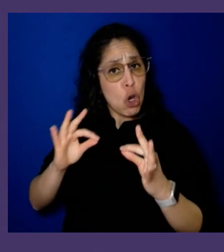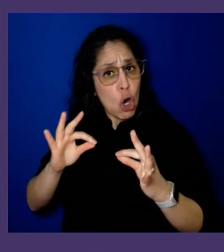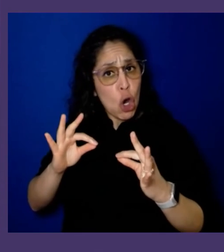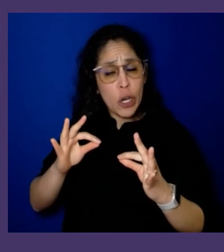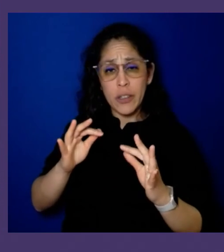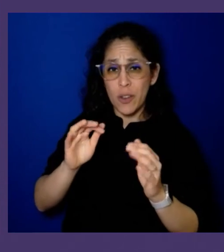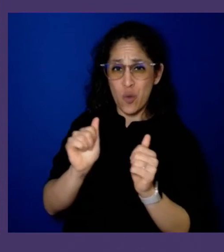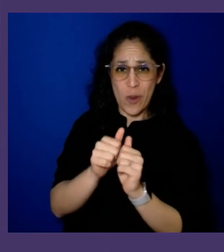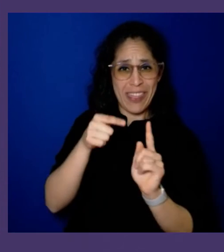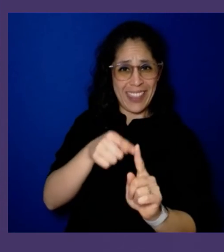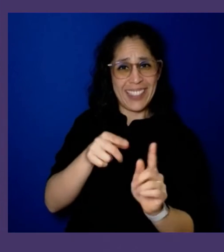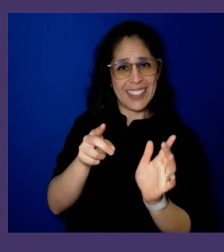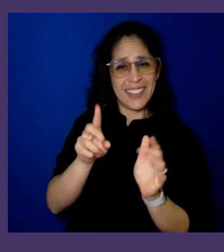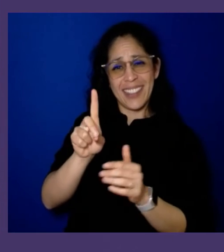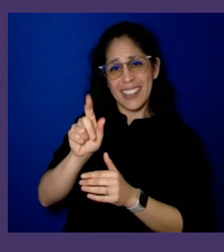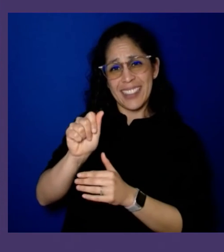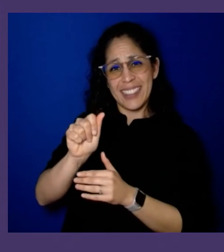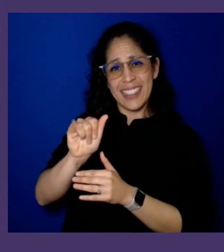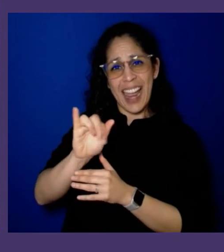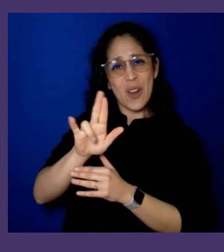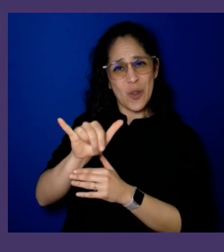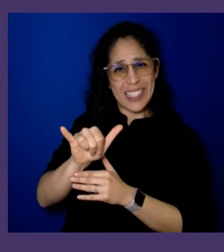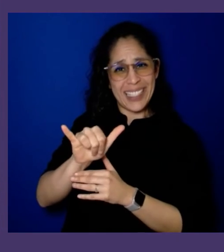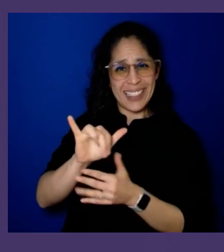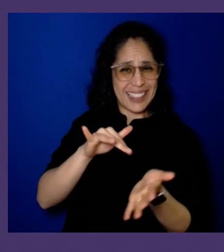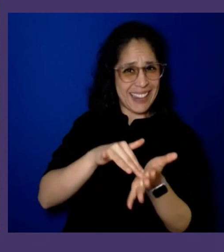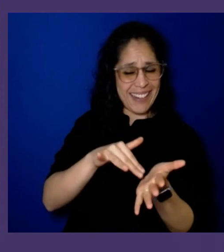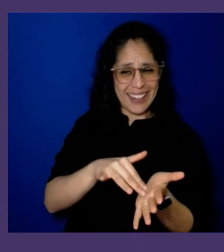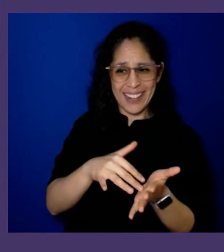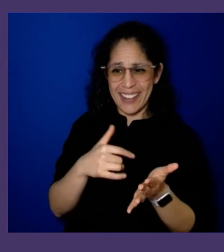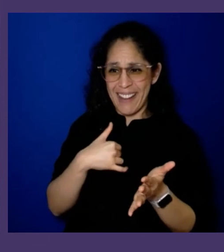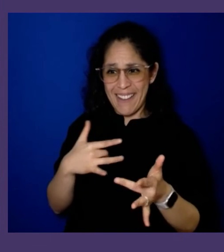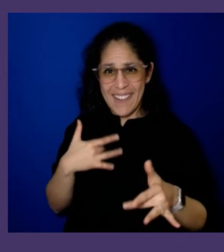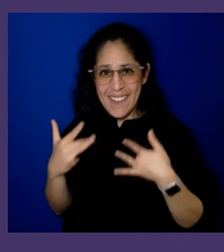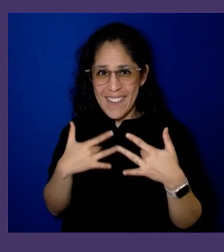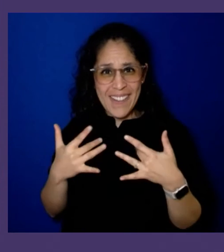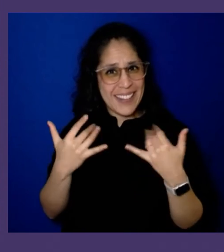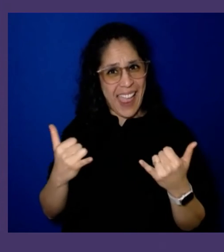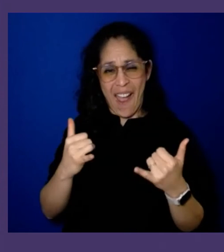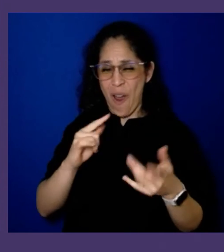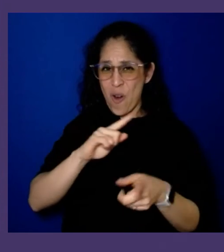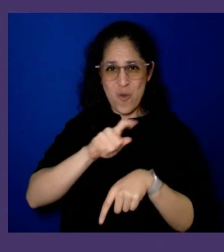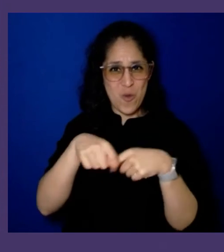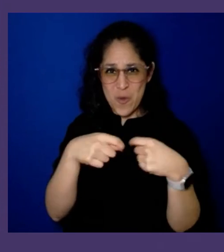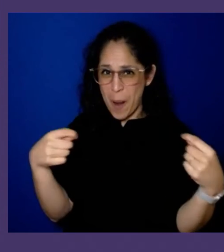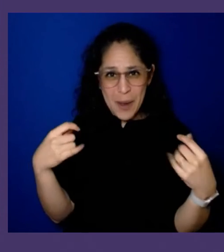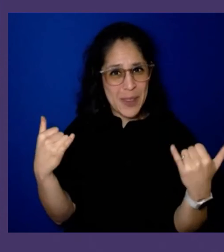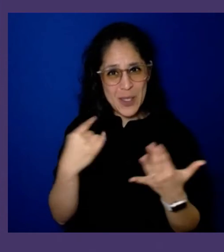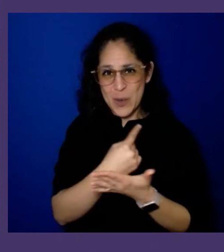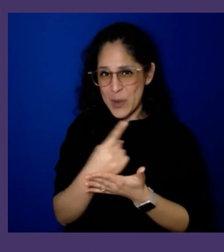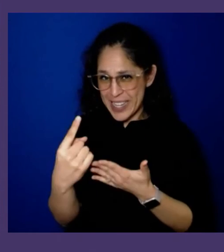I'm looking forward to kind of wrapping it up this week we can then looking forward to